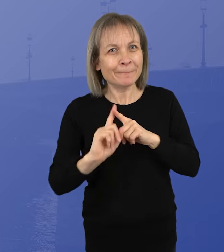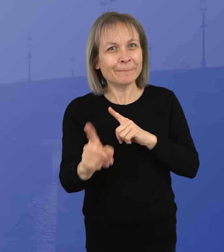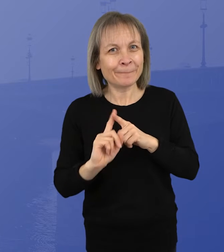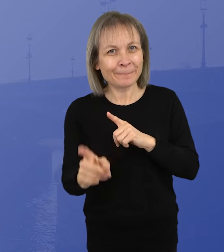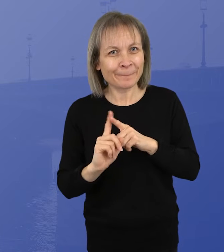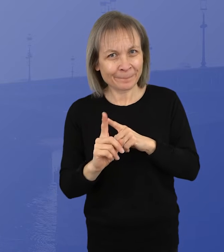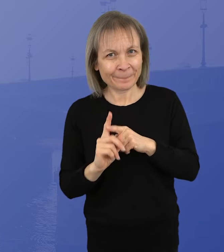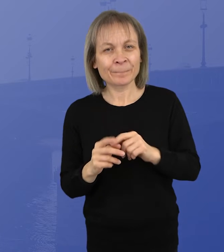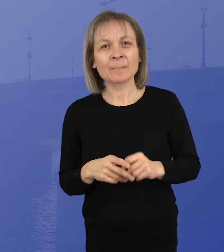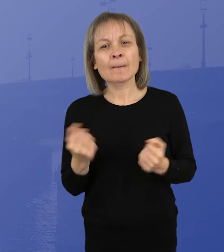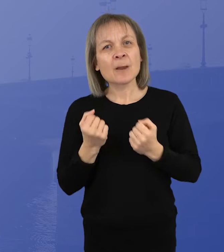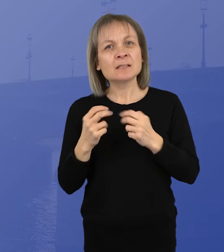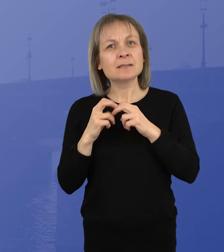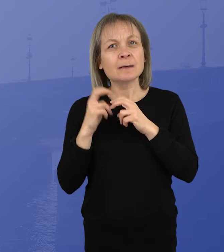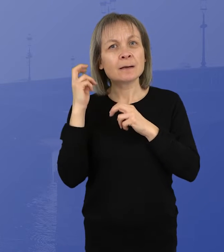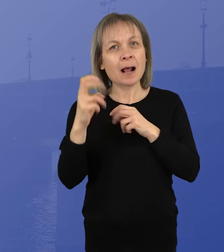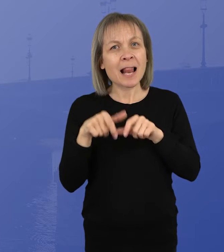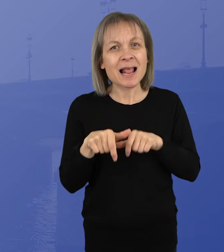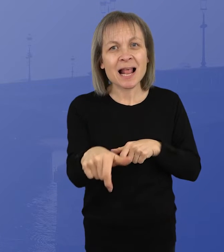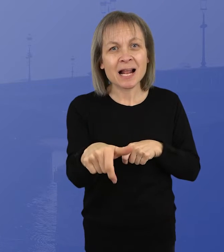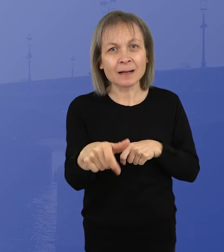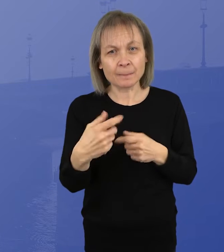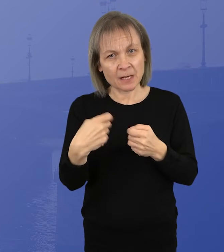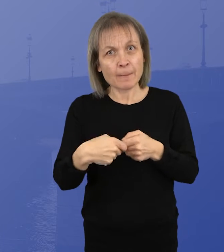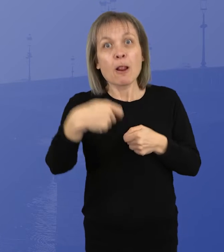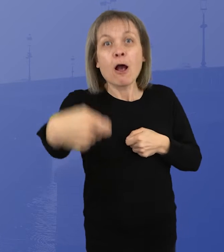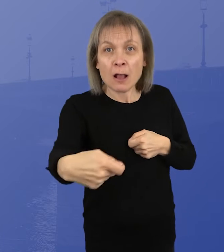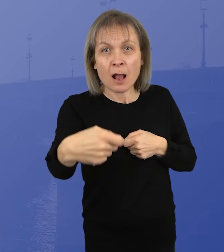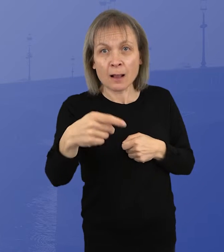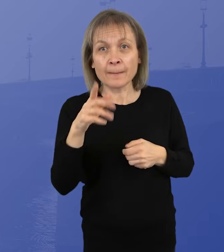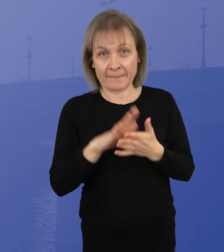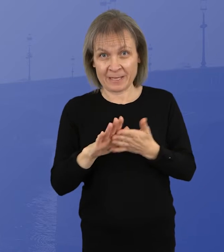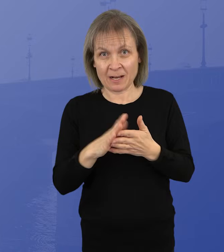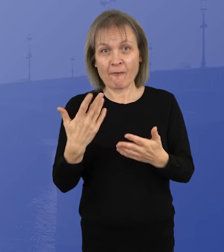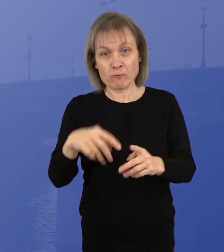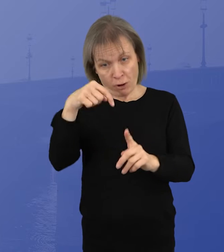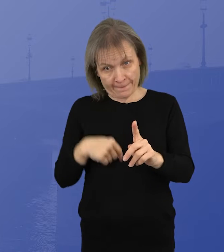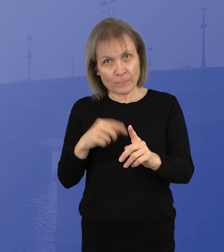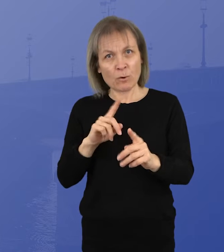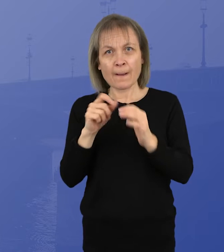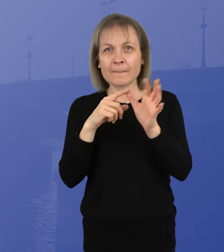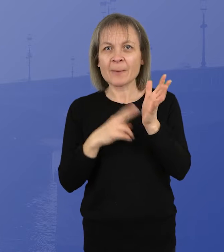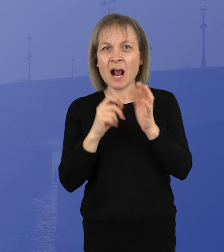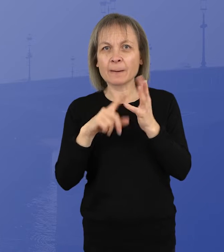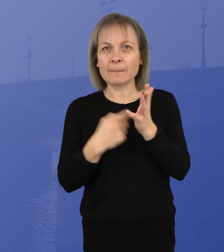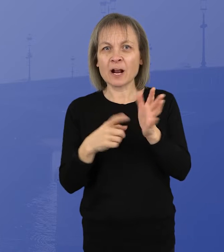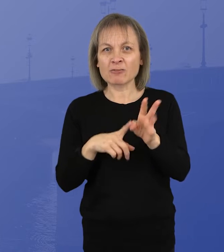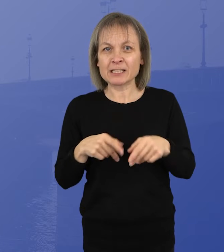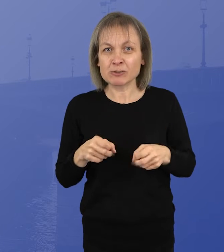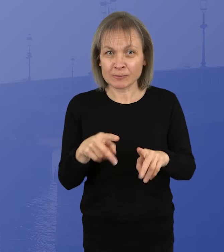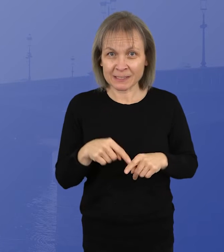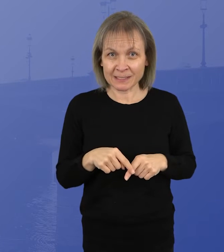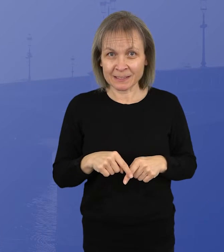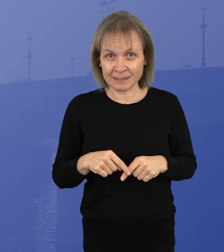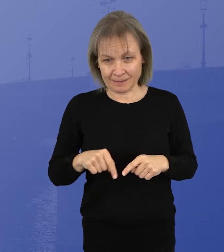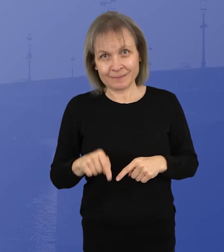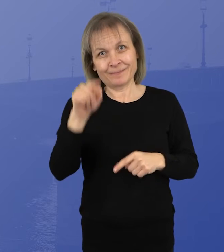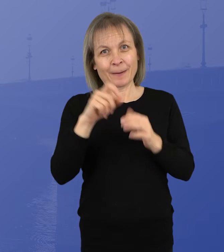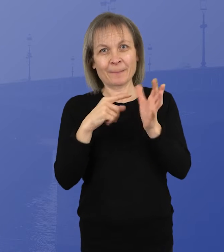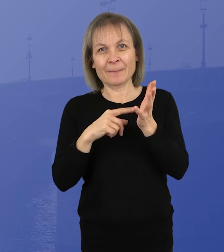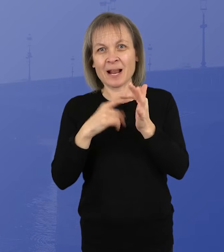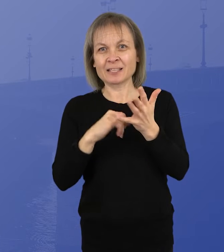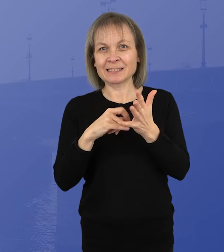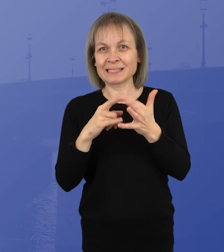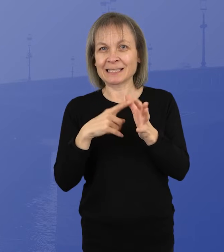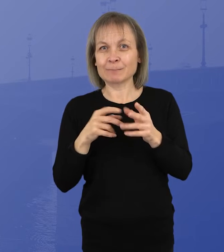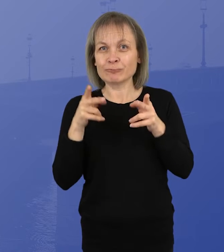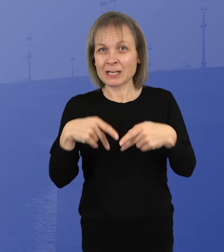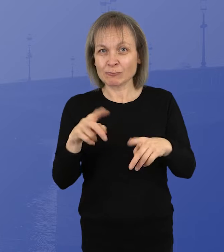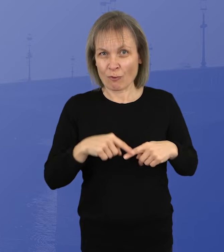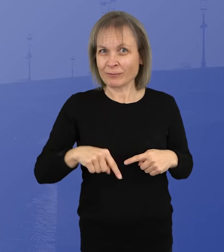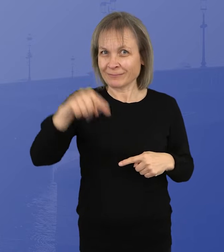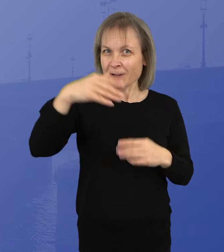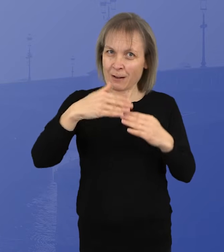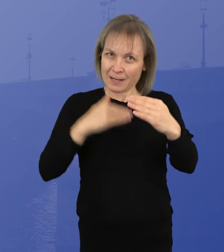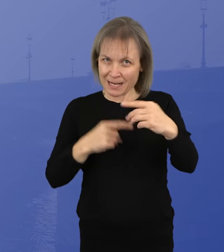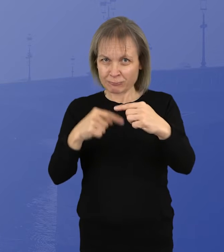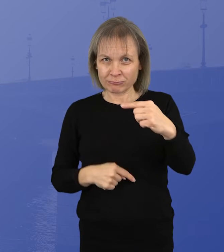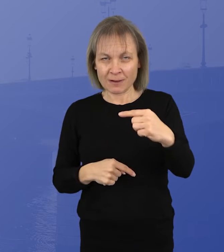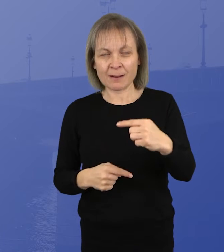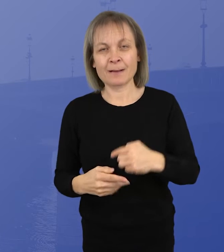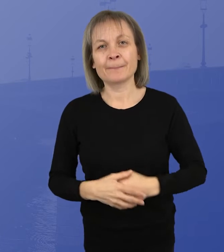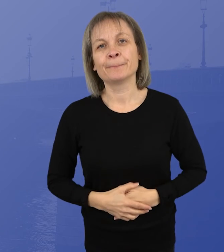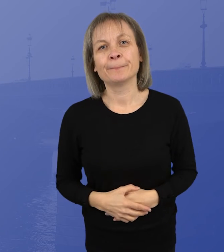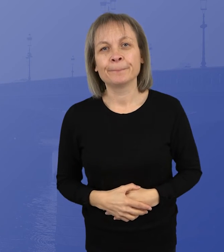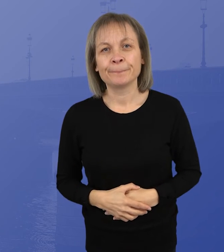Chelsea and making the bus lane longer so that it goes from Banbury Street on Battersea Bridge Road.